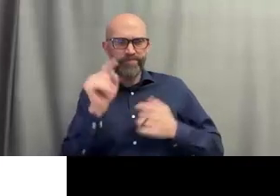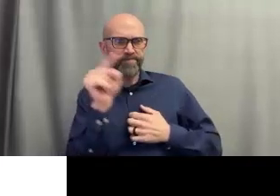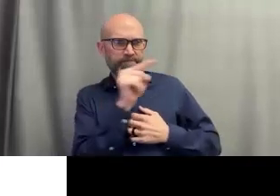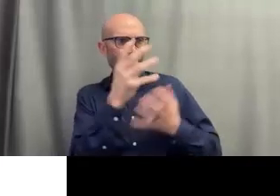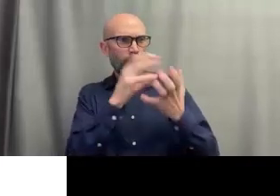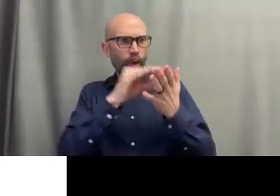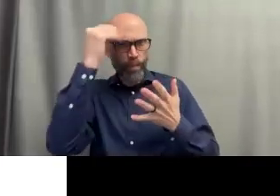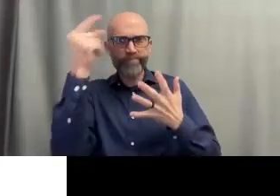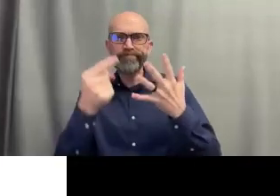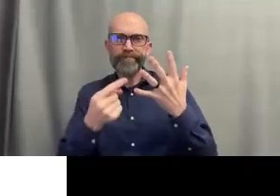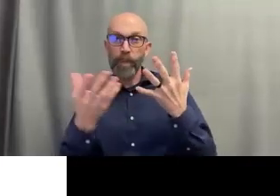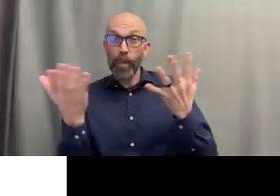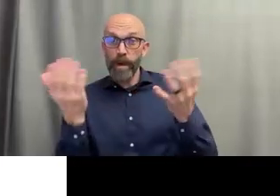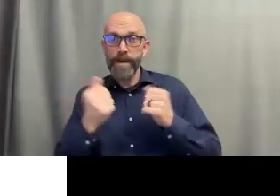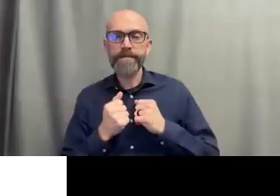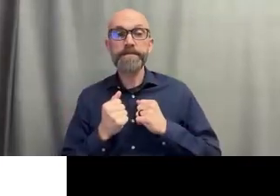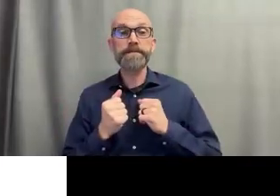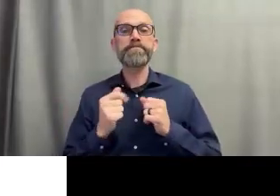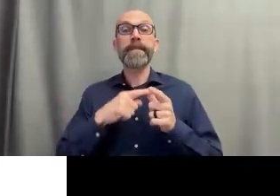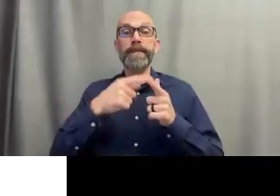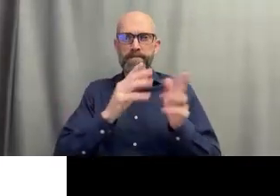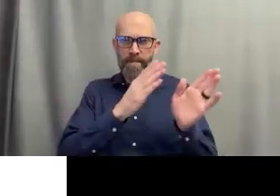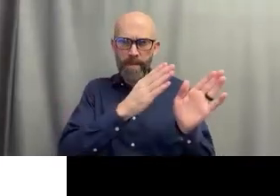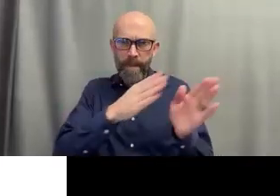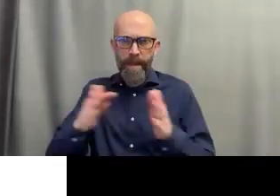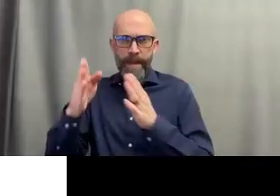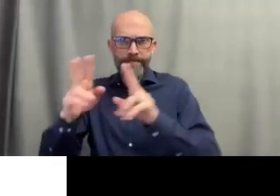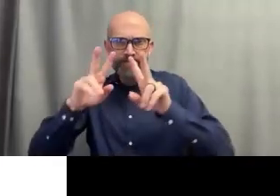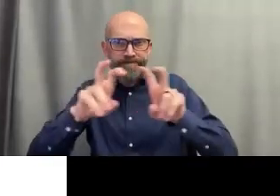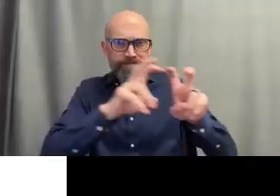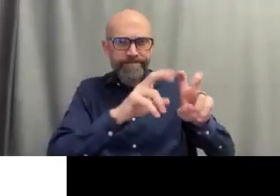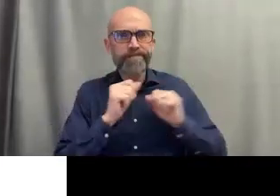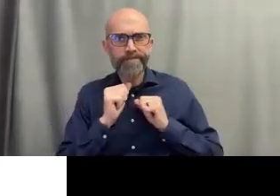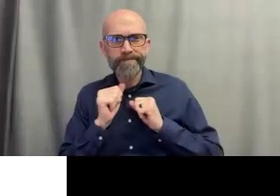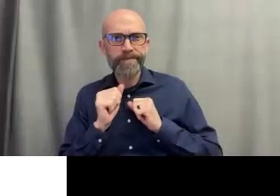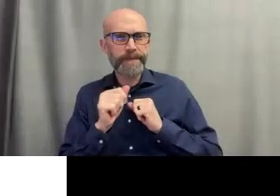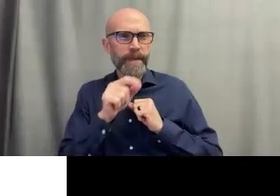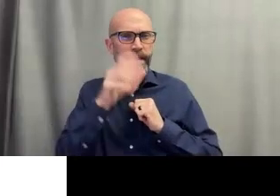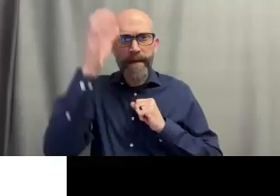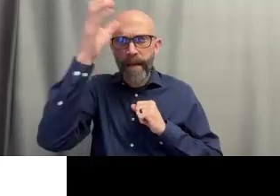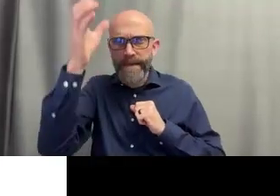And then plan assessments that would test those concepts and those ideas.